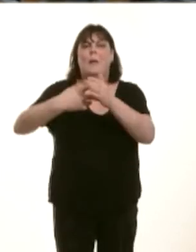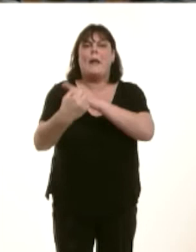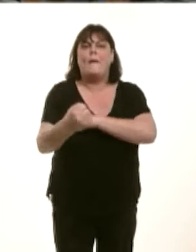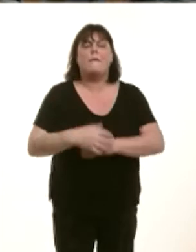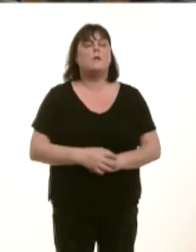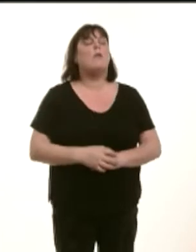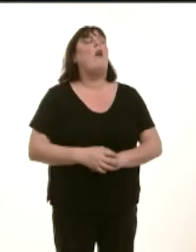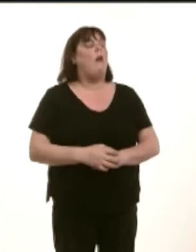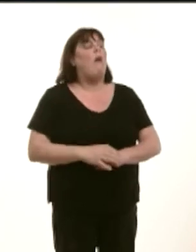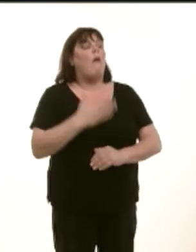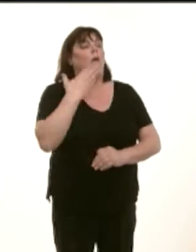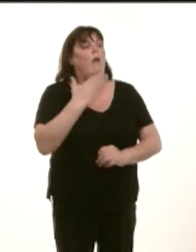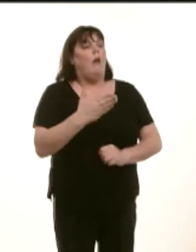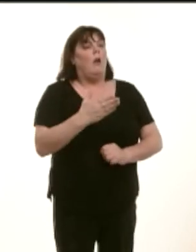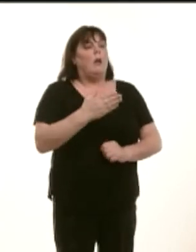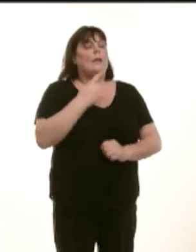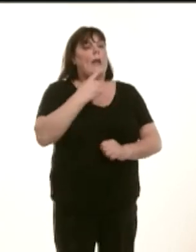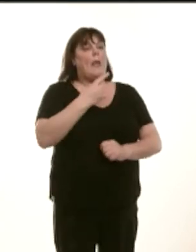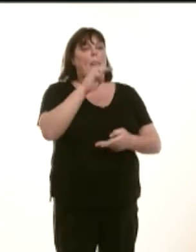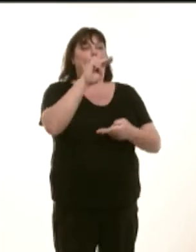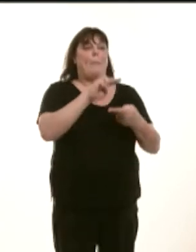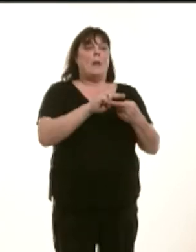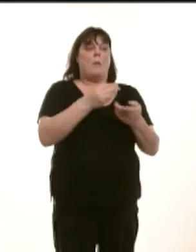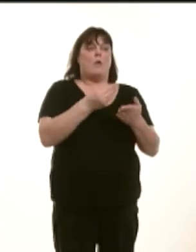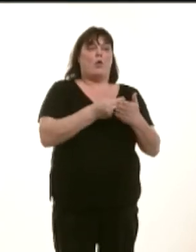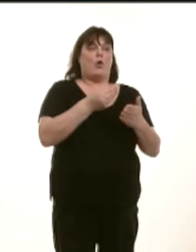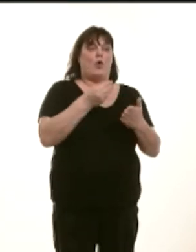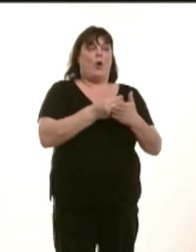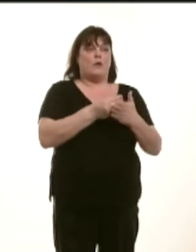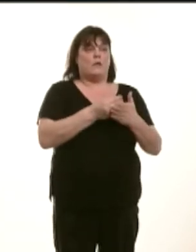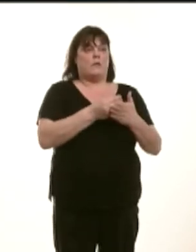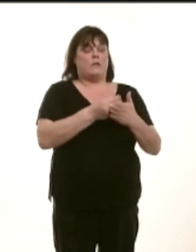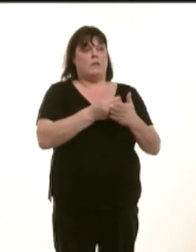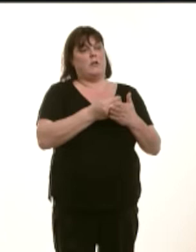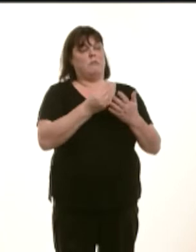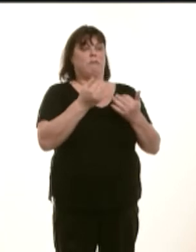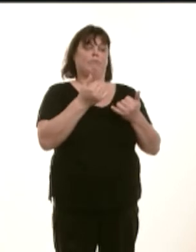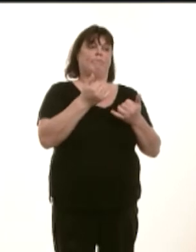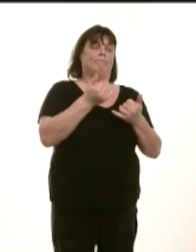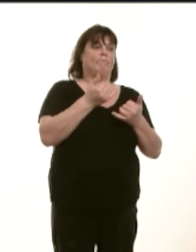is claimed that the minimum price a dairy farmer can survive on is around 30p per litre,